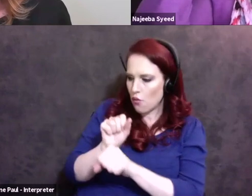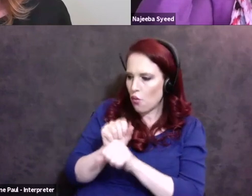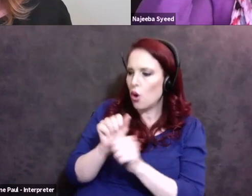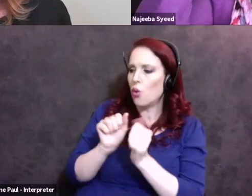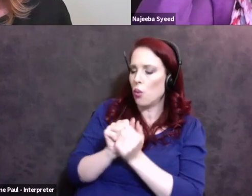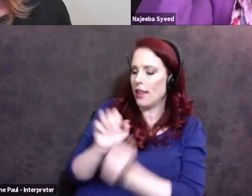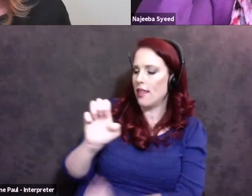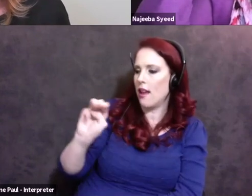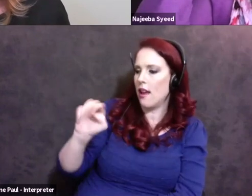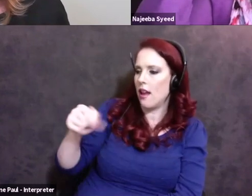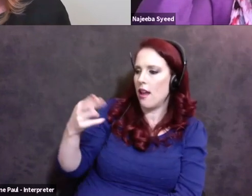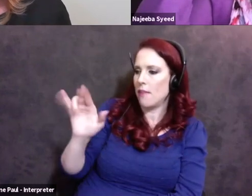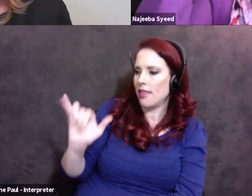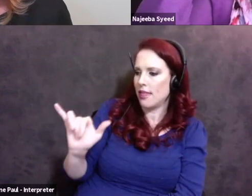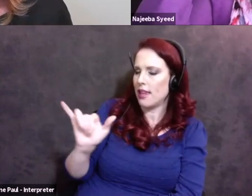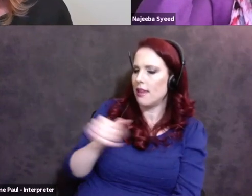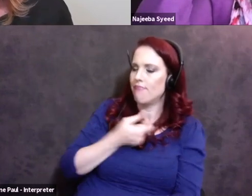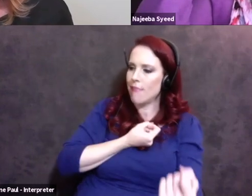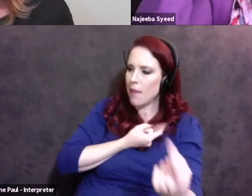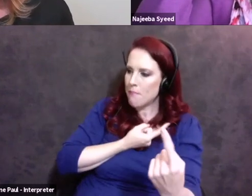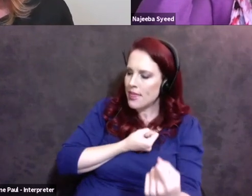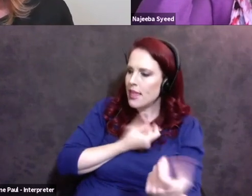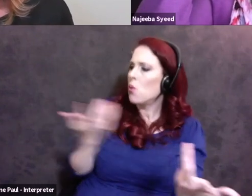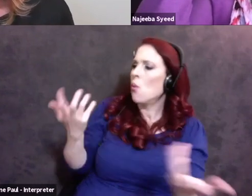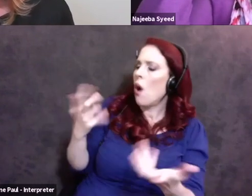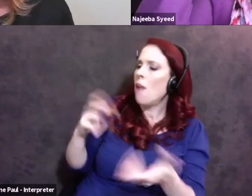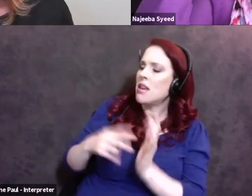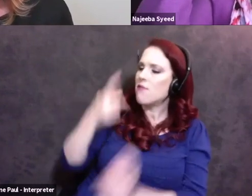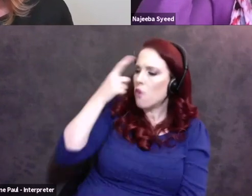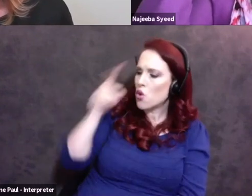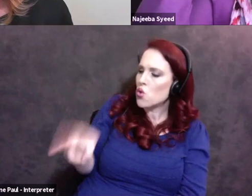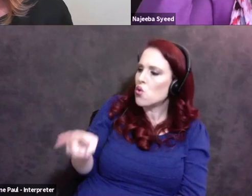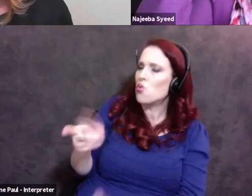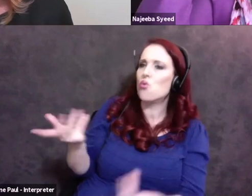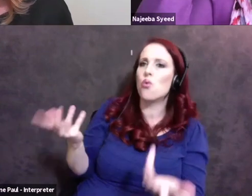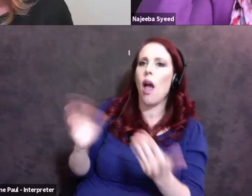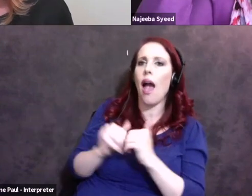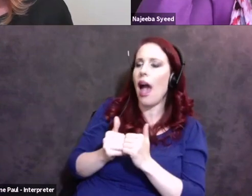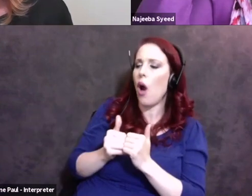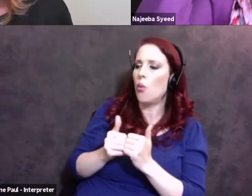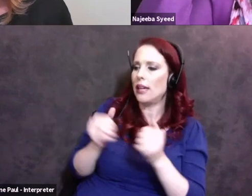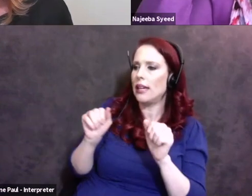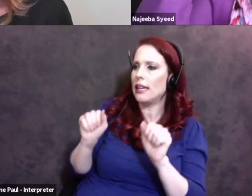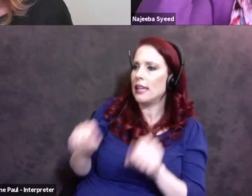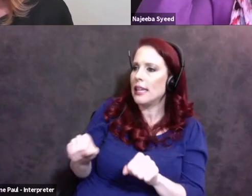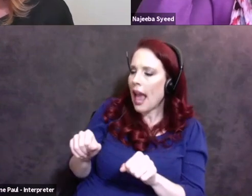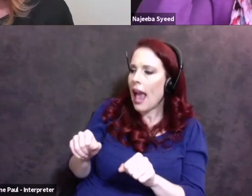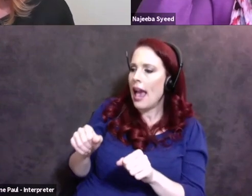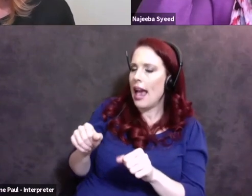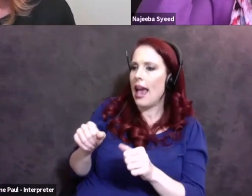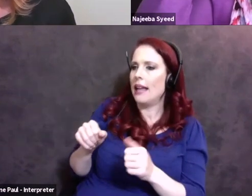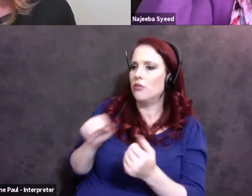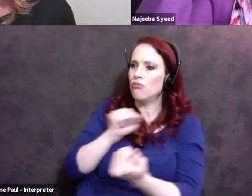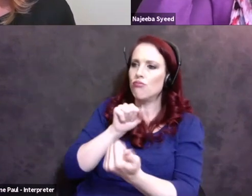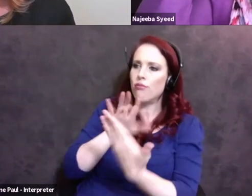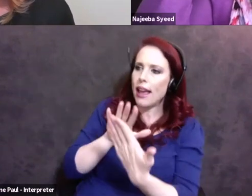Can you talk about what empathy is to you and how we counter those anti-Muslim biases